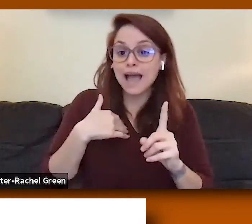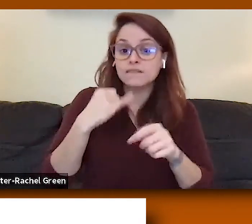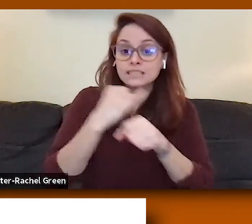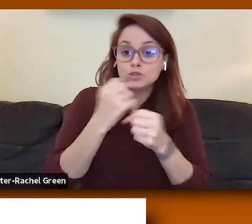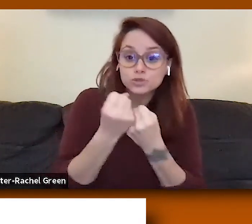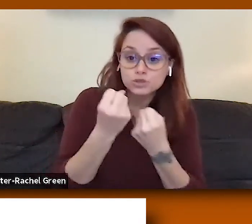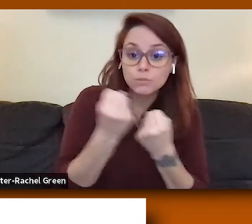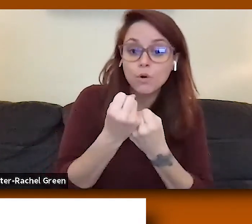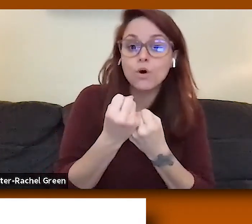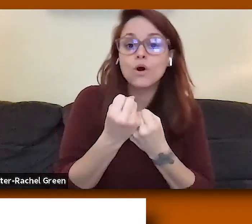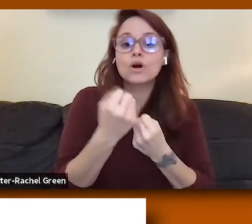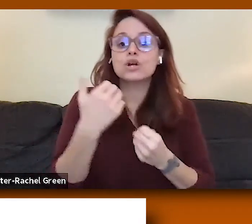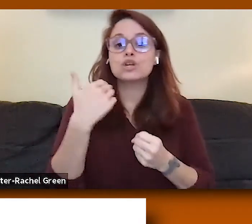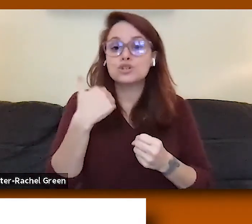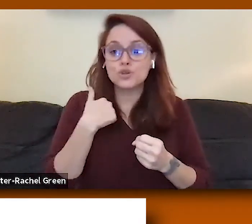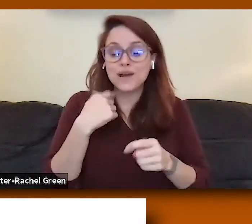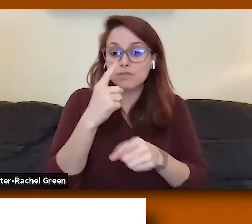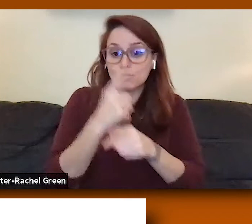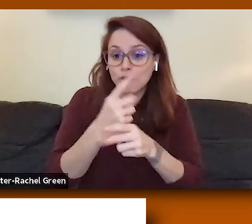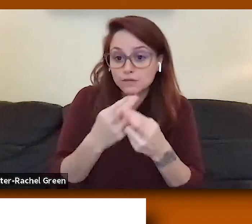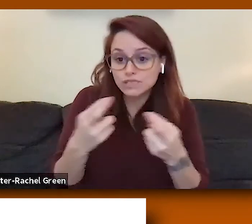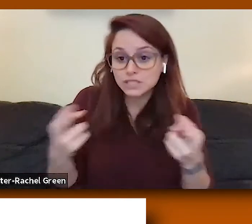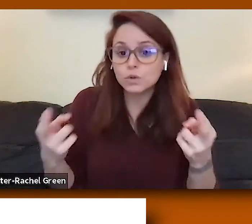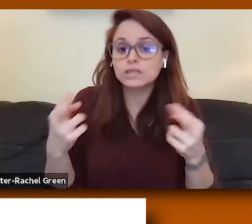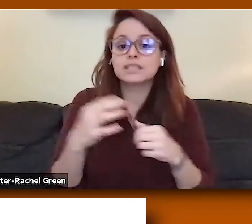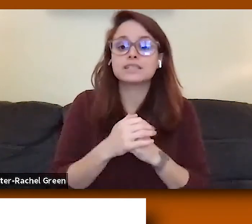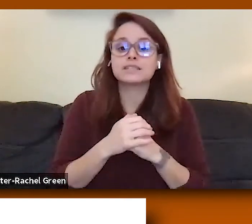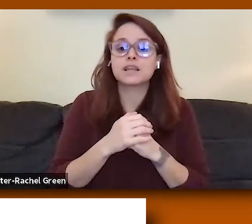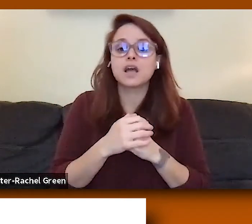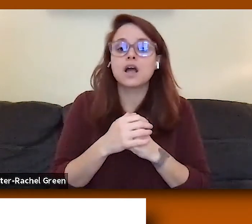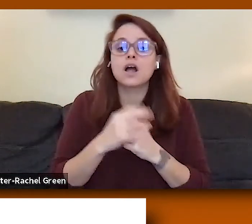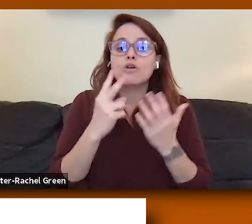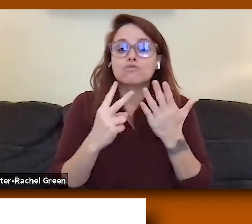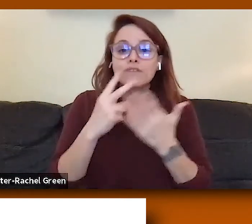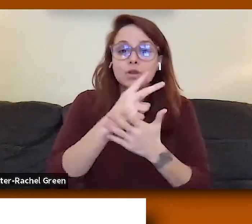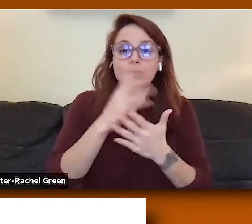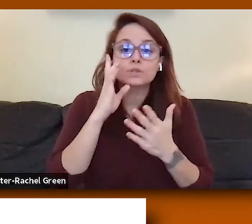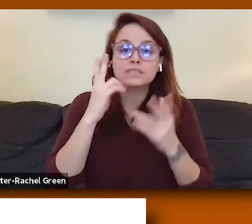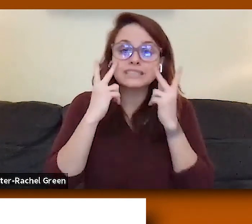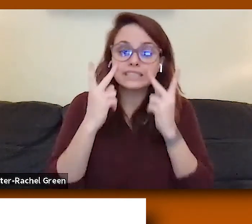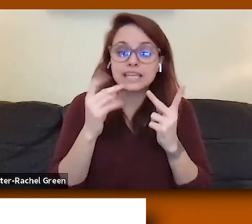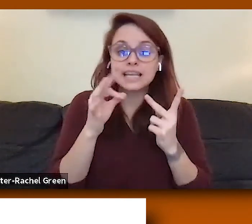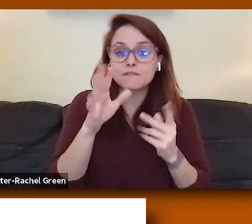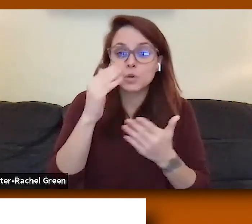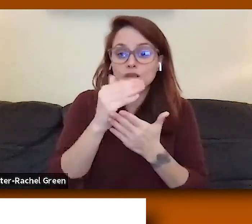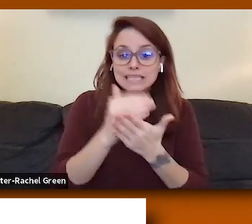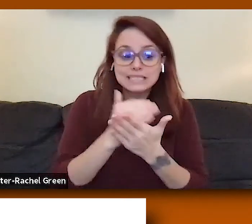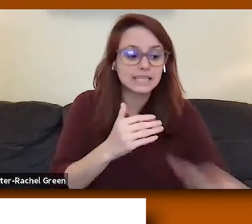Do you have the right physical resources? Reviewers will see if you listed an experiment